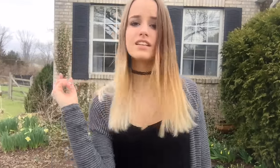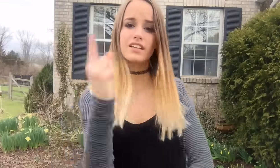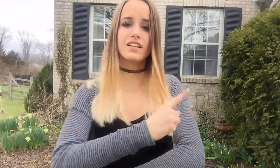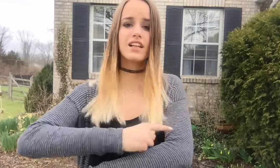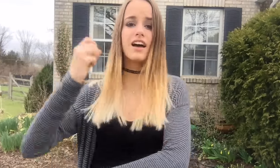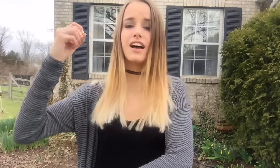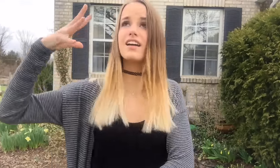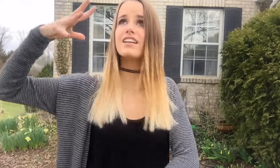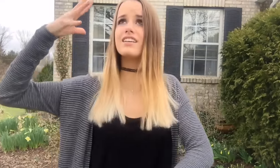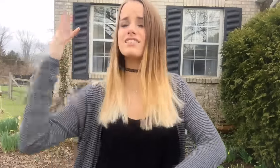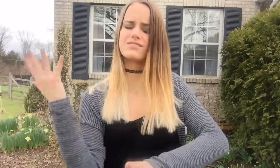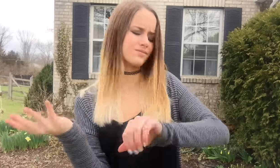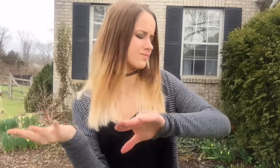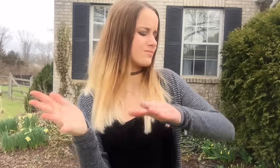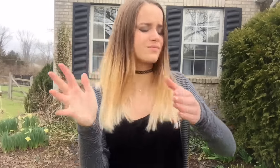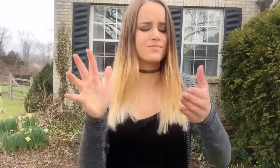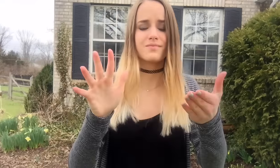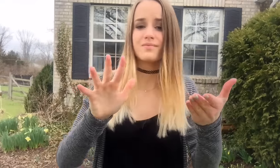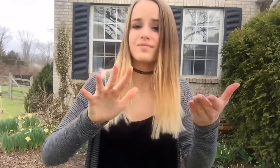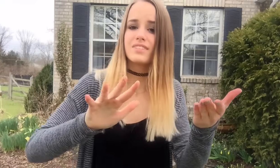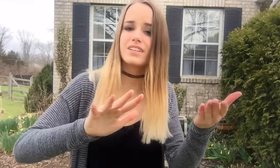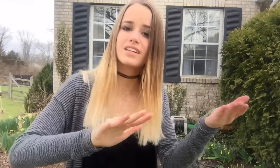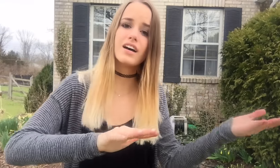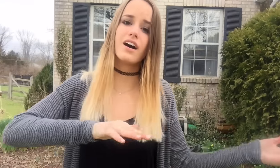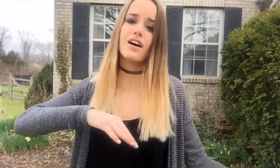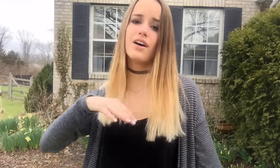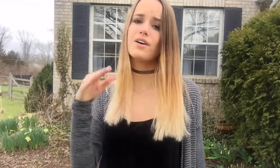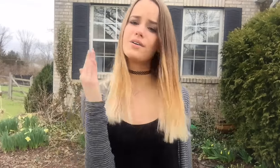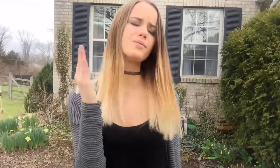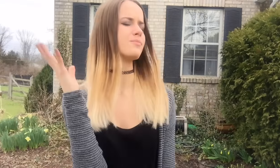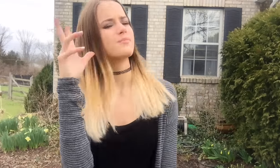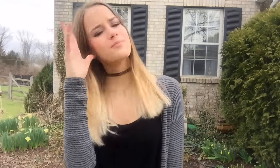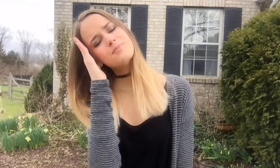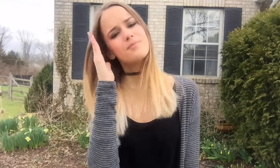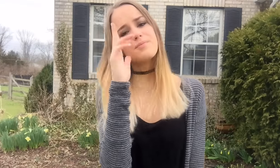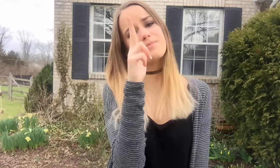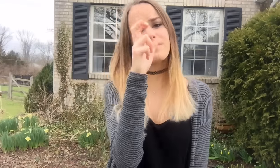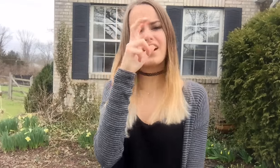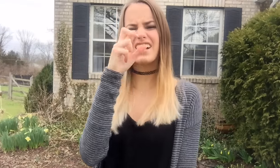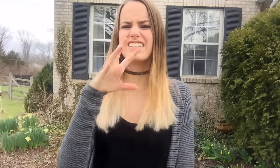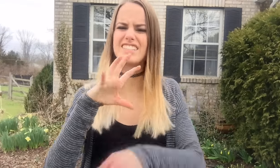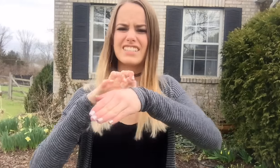Daylight is dying And bed bugs are biting